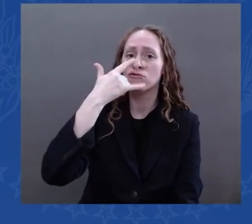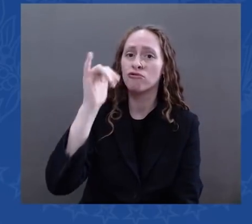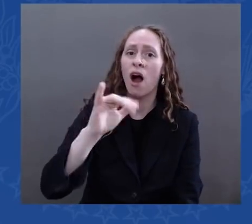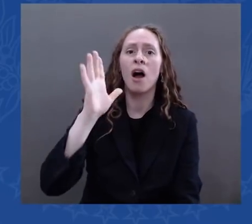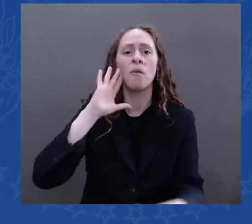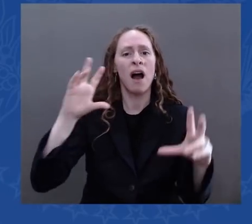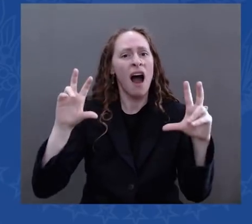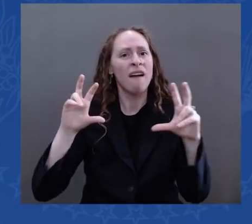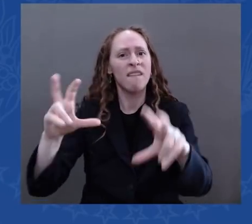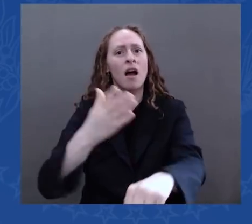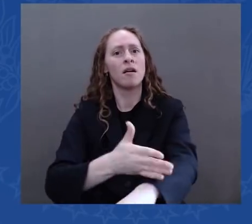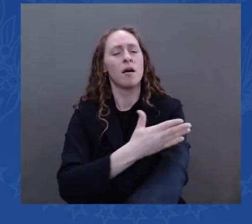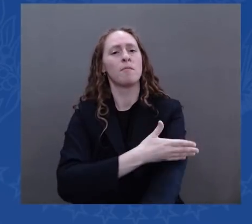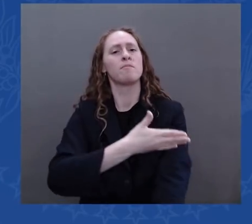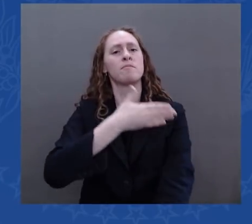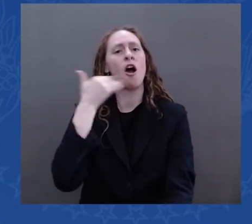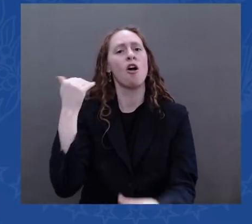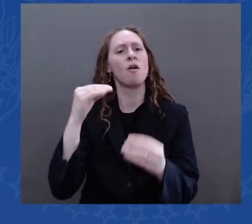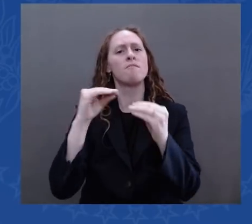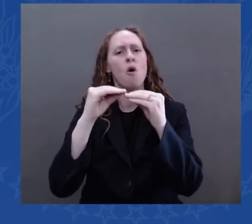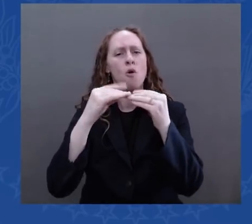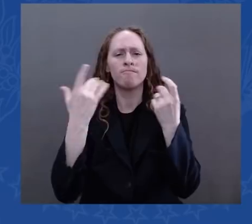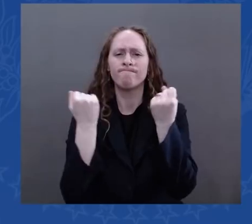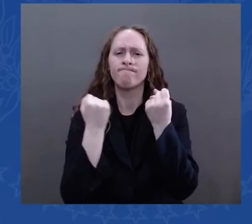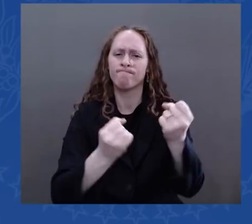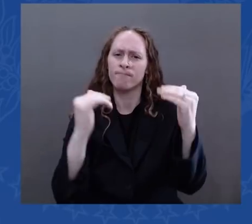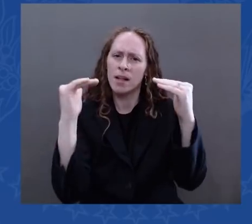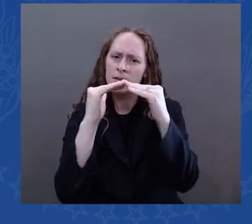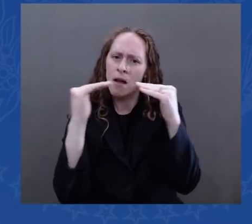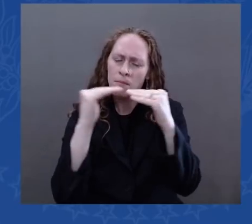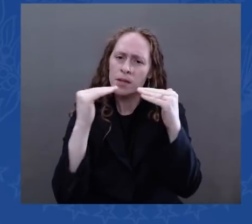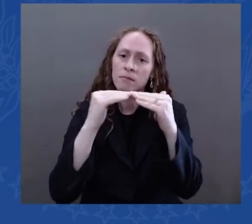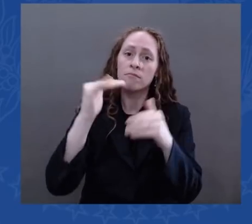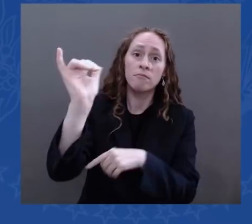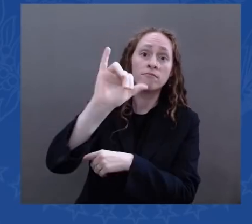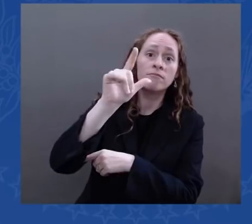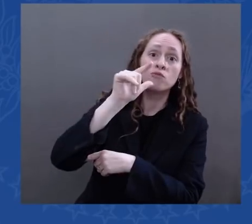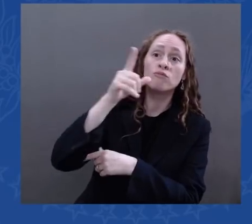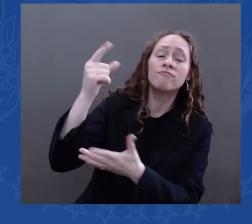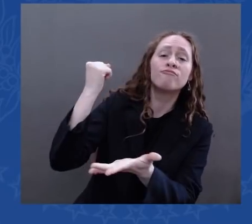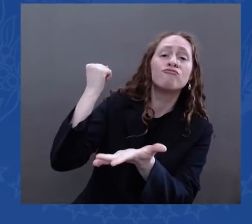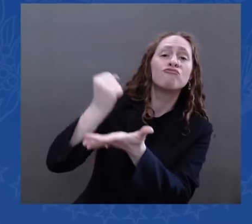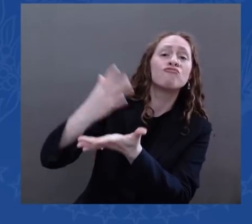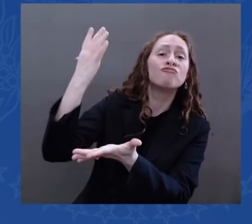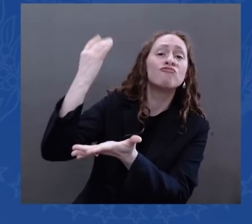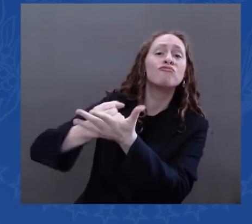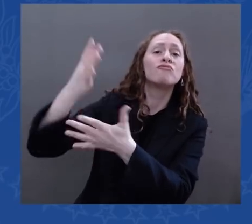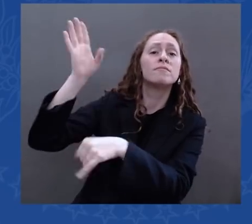and the wealthy pay their fair share. And, I would add, nobody making less than $400,000 a year